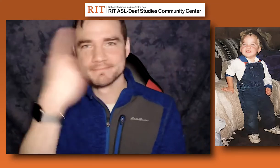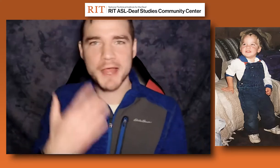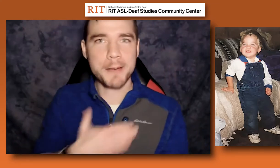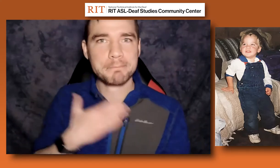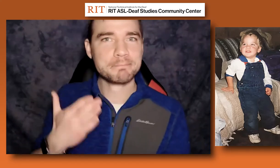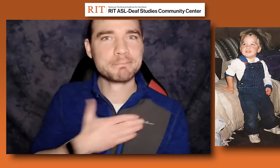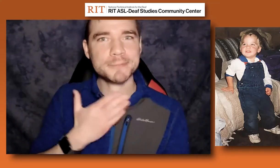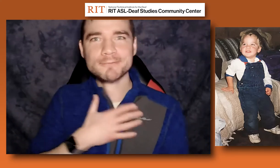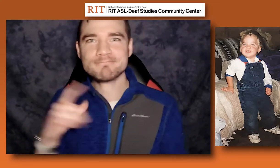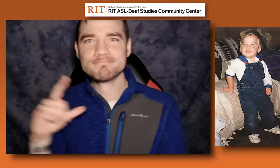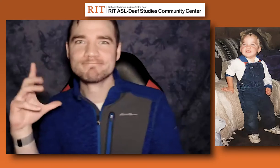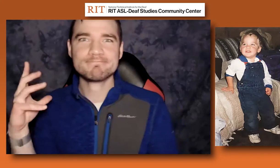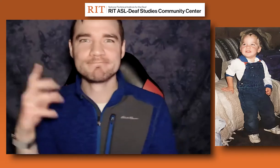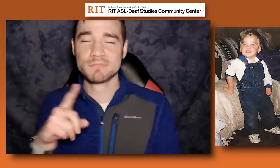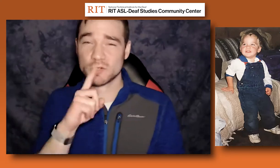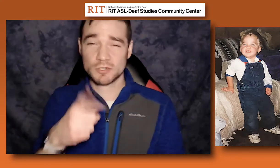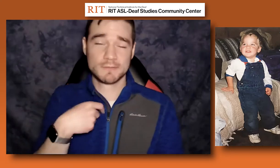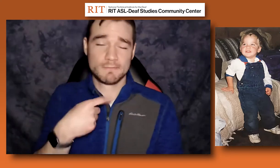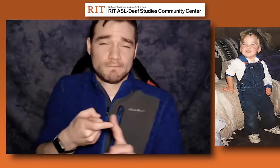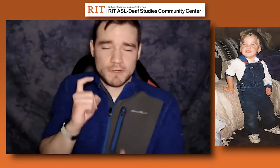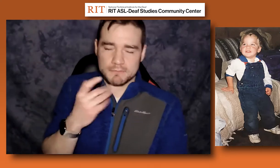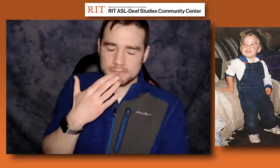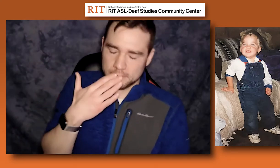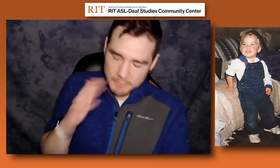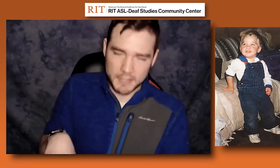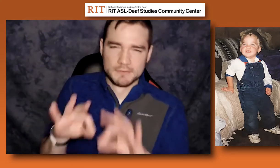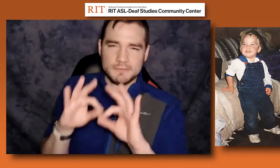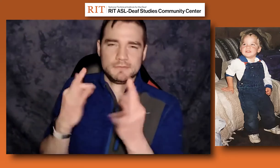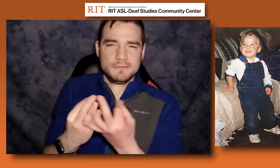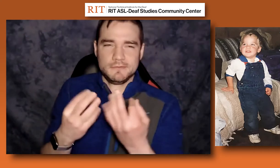I looked happy, and I honestly--